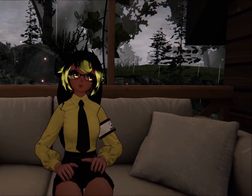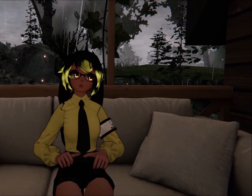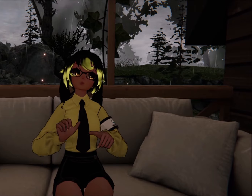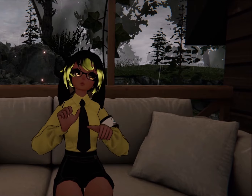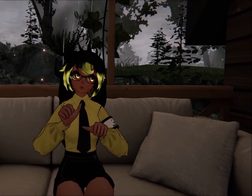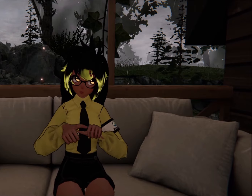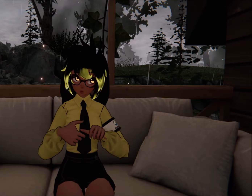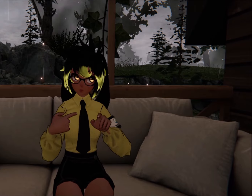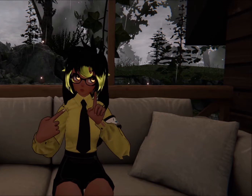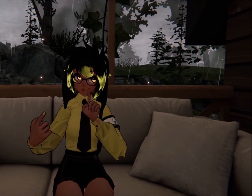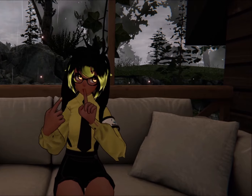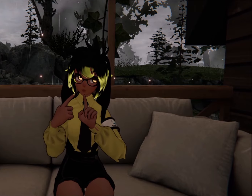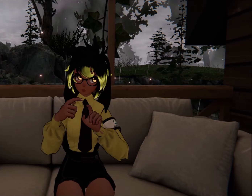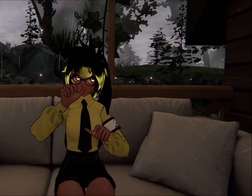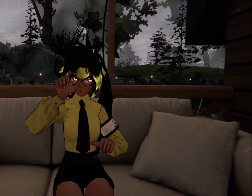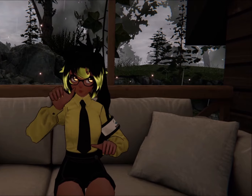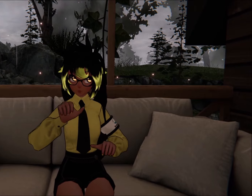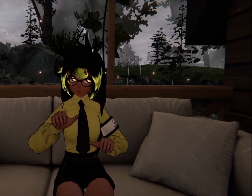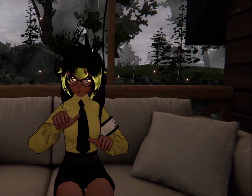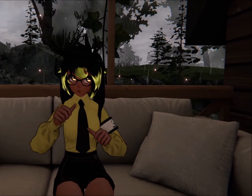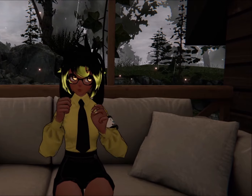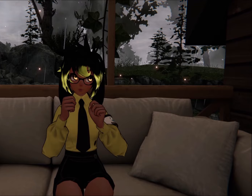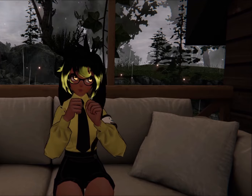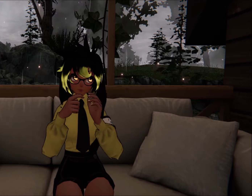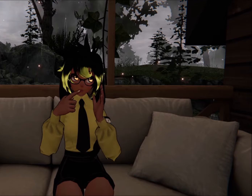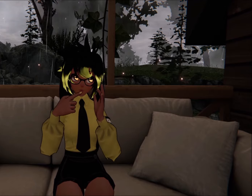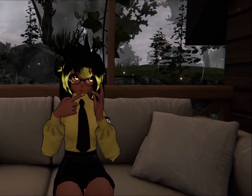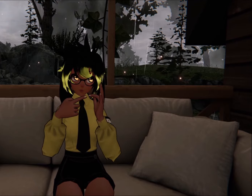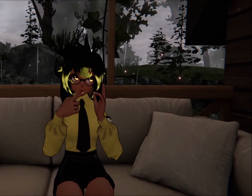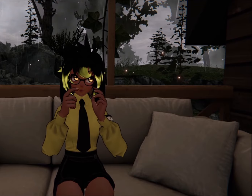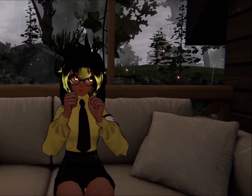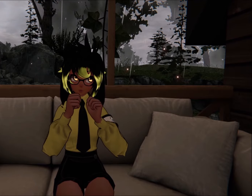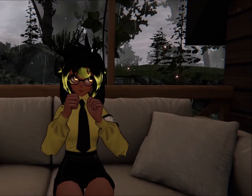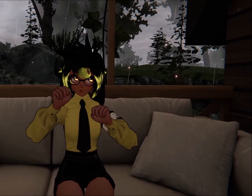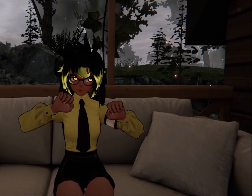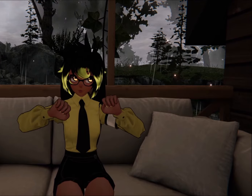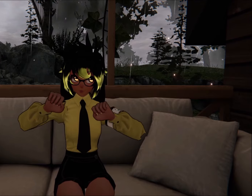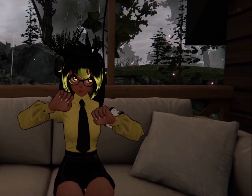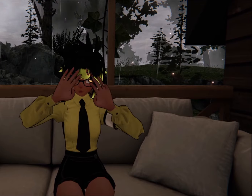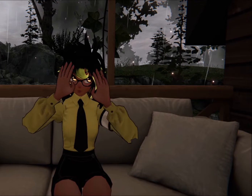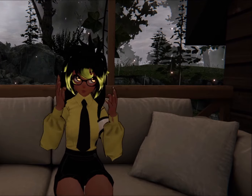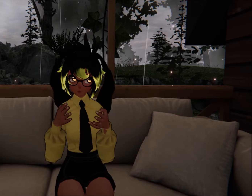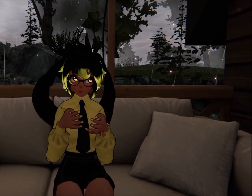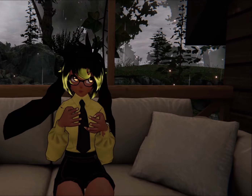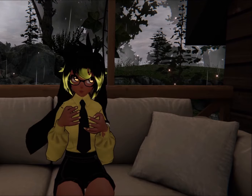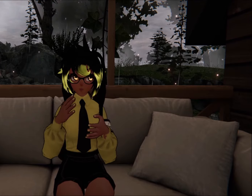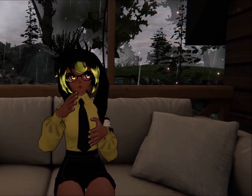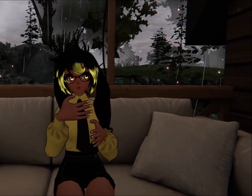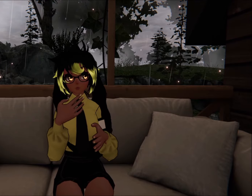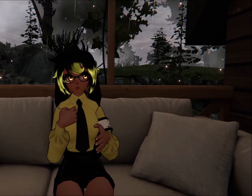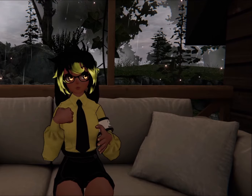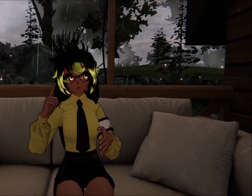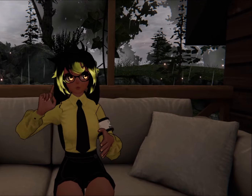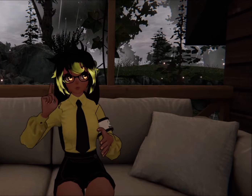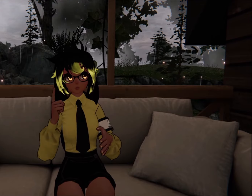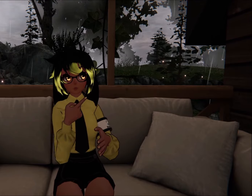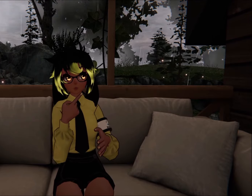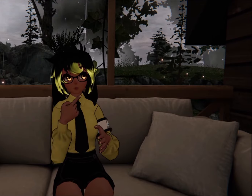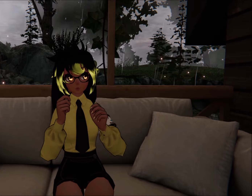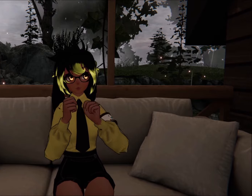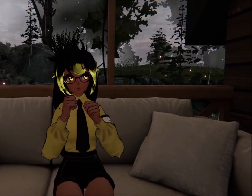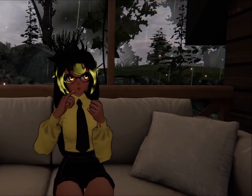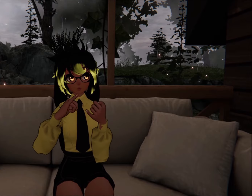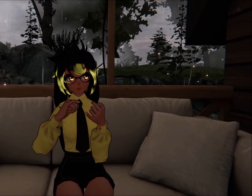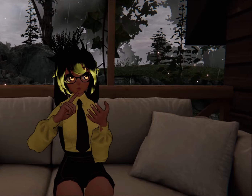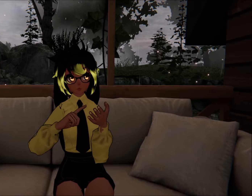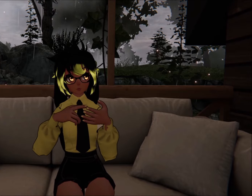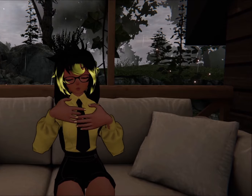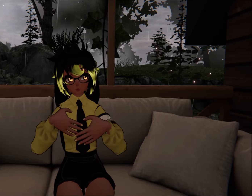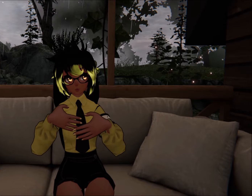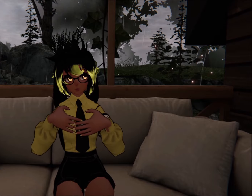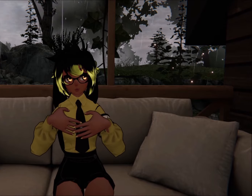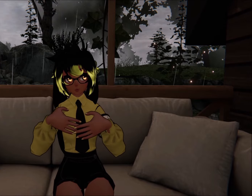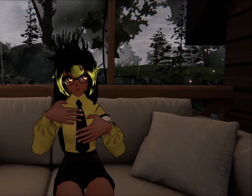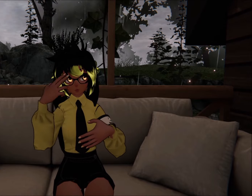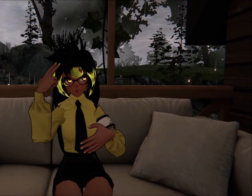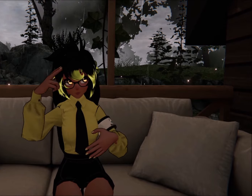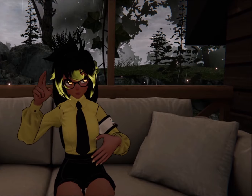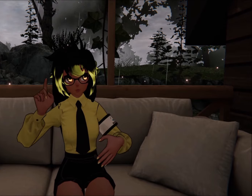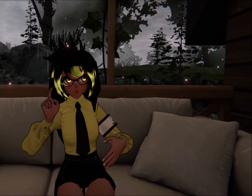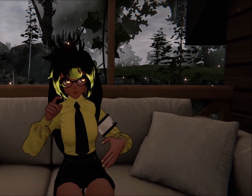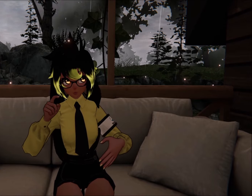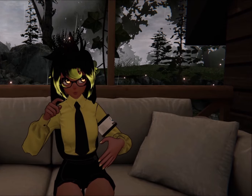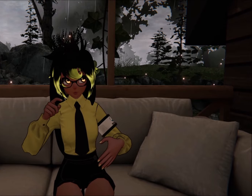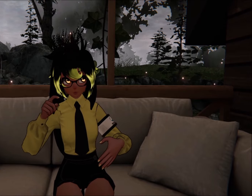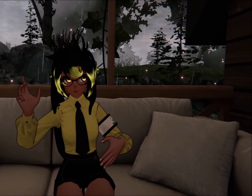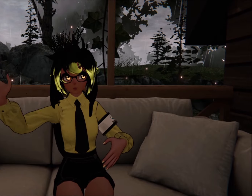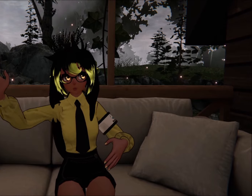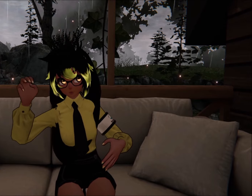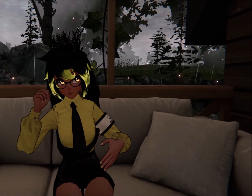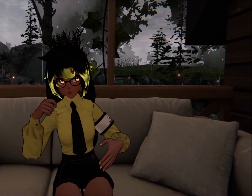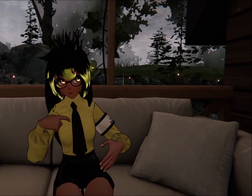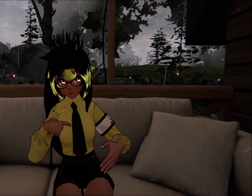I met AvinouSCAC on bob’s experiment world after my hearing BSL friend, Remmington informed me. I was like "Oh? Really?"